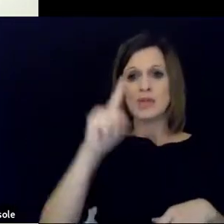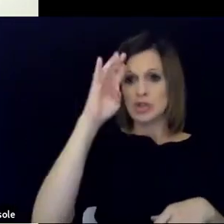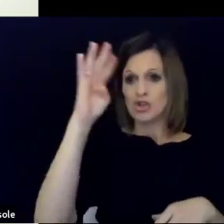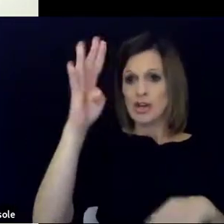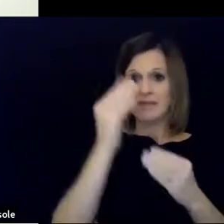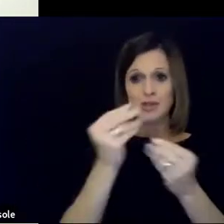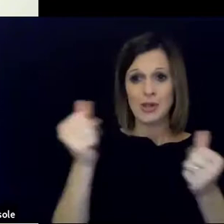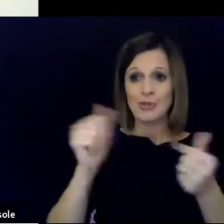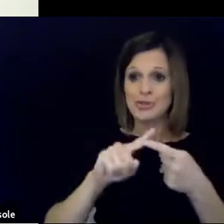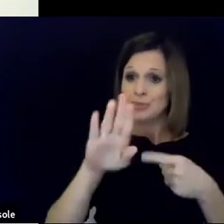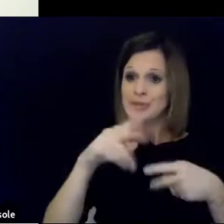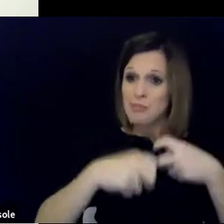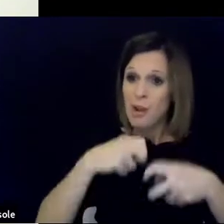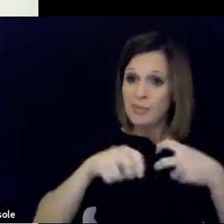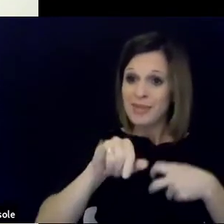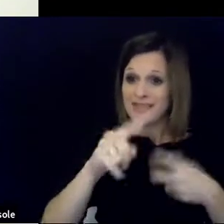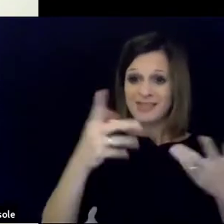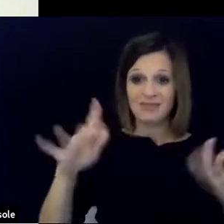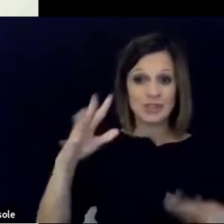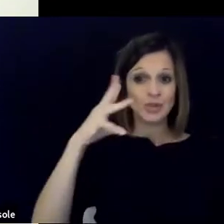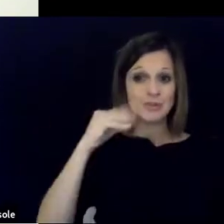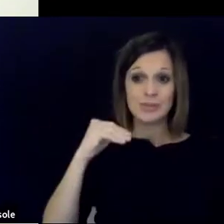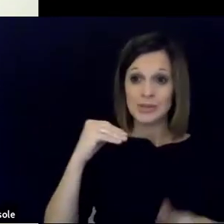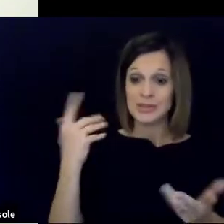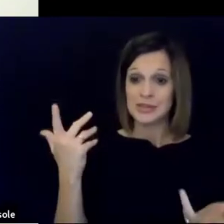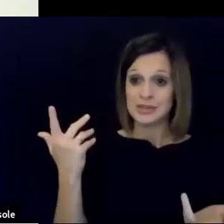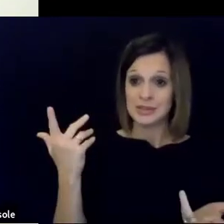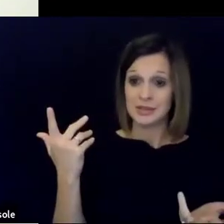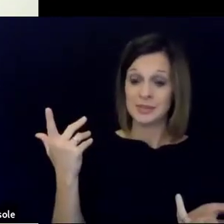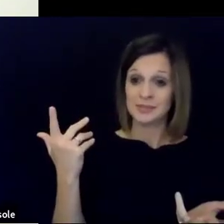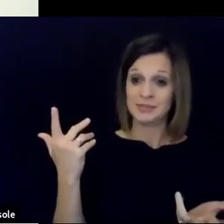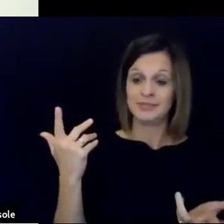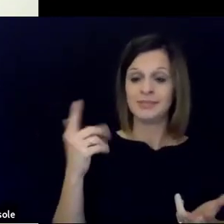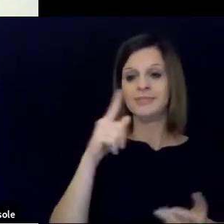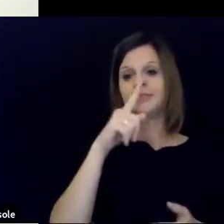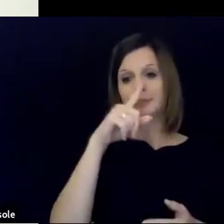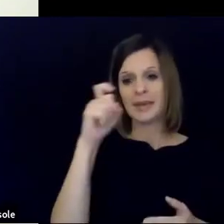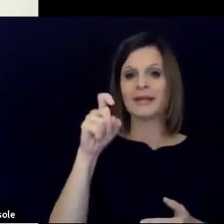to the problems that this kid experiences, due to the sensory impairments.